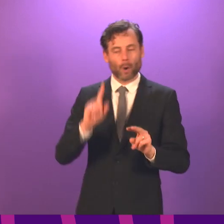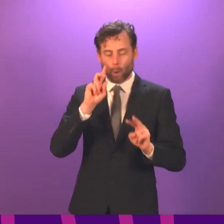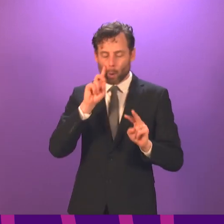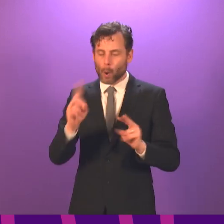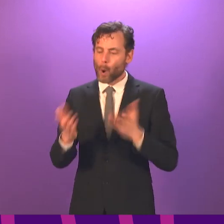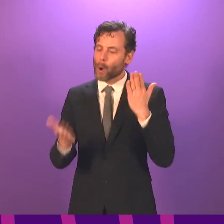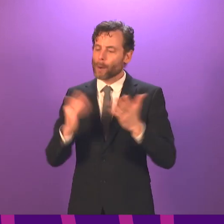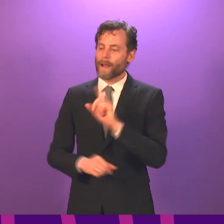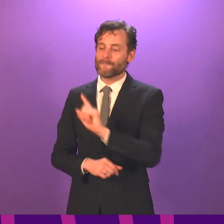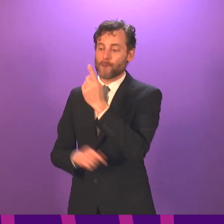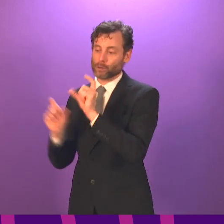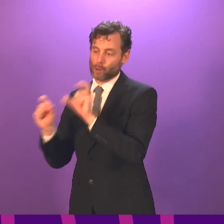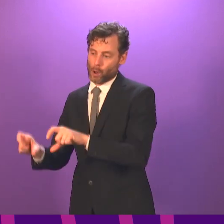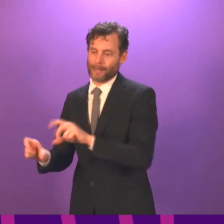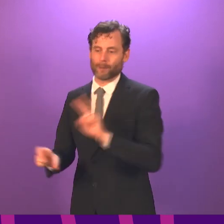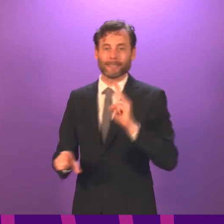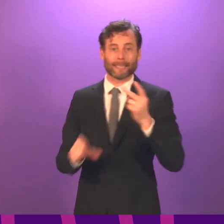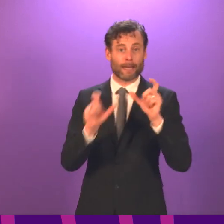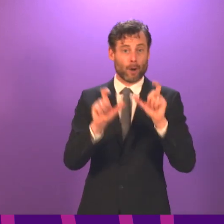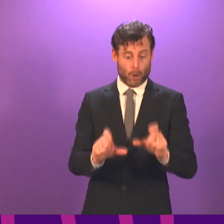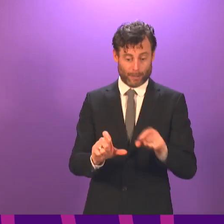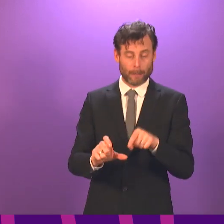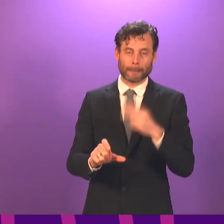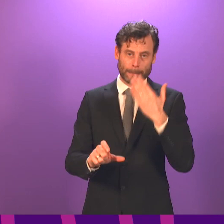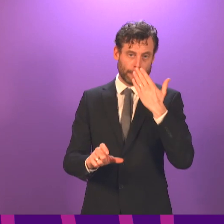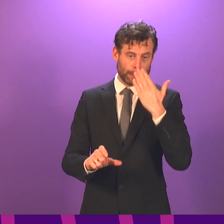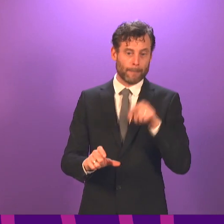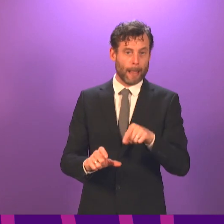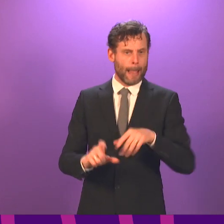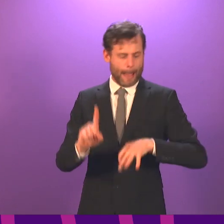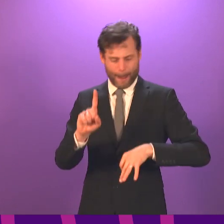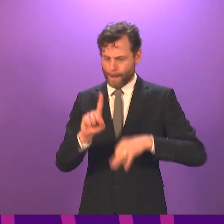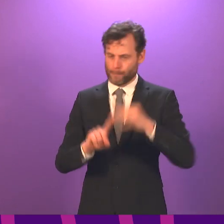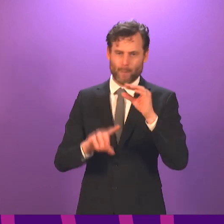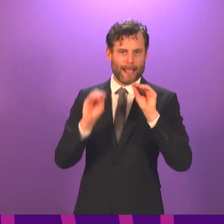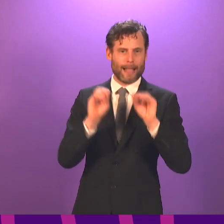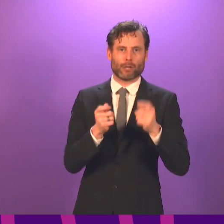and second lockdowns. I am immensely grateful to all the teachers and other education professionals